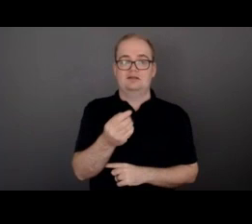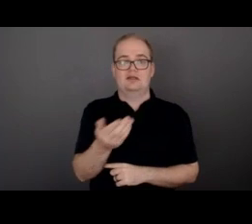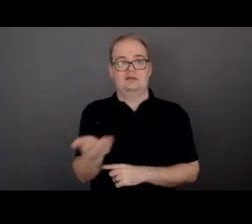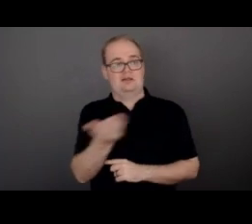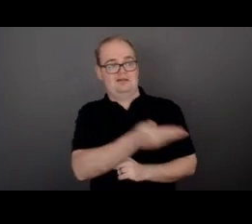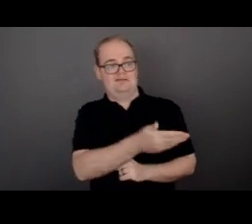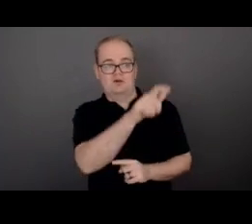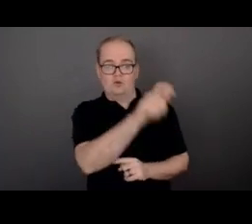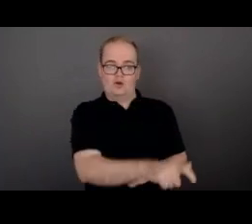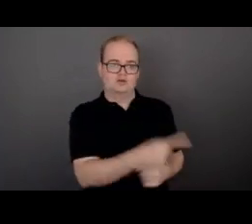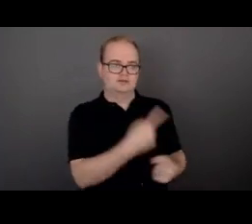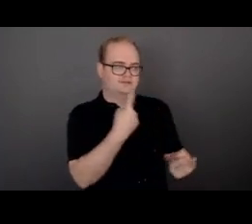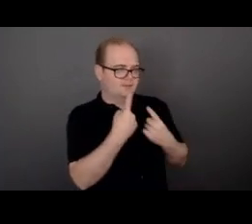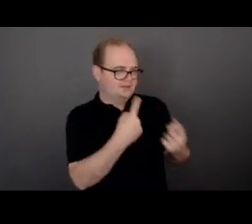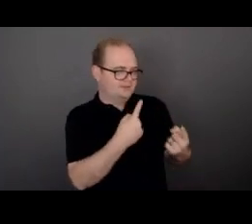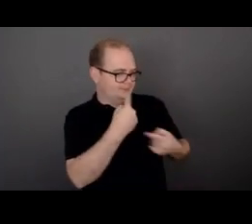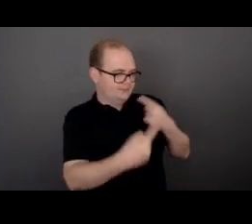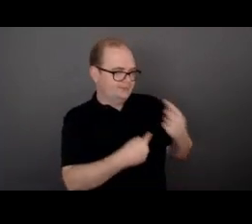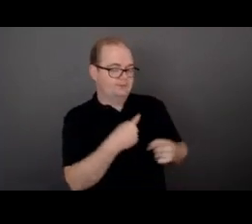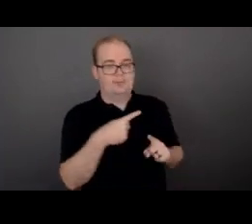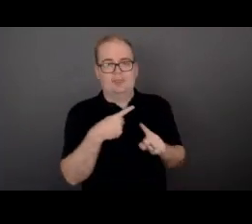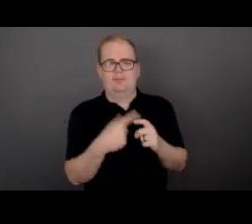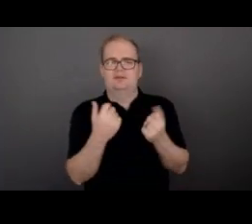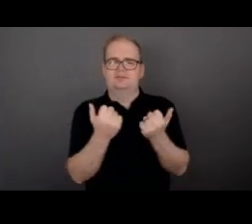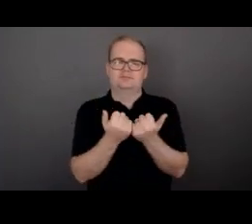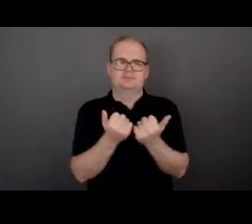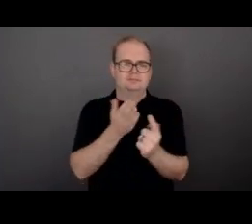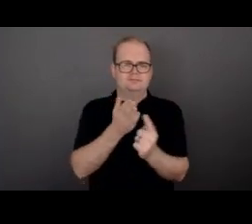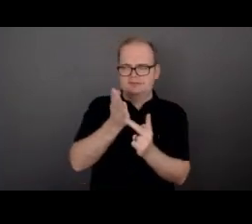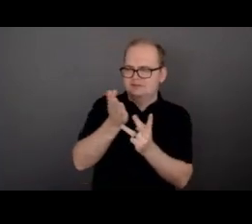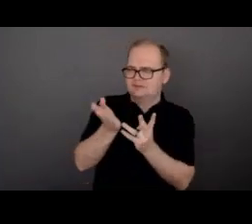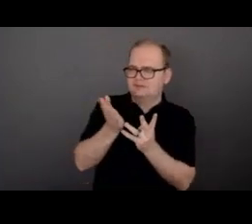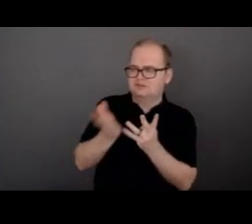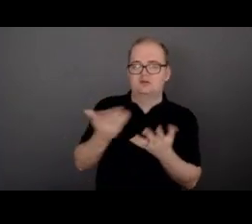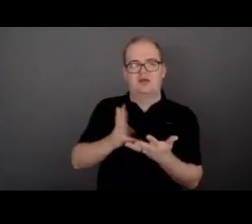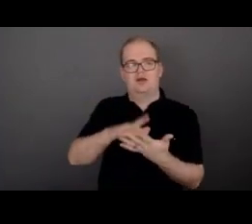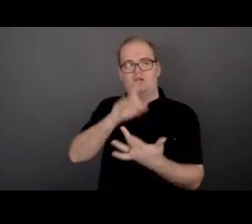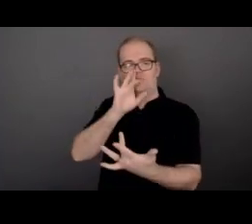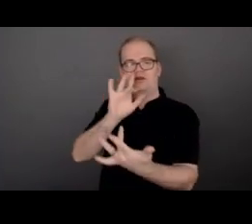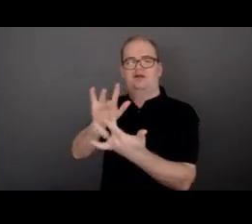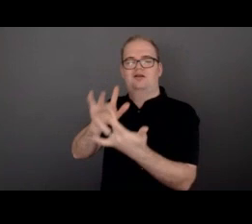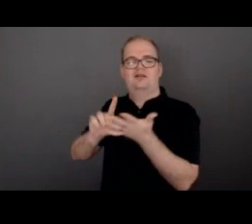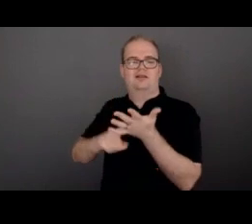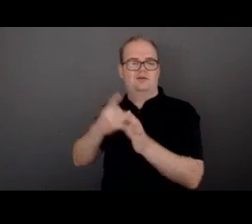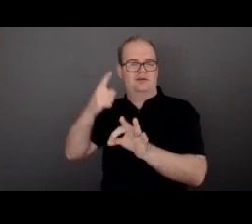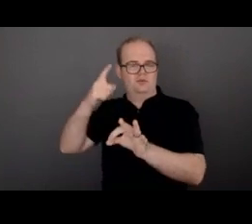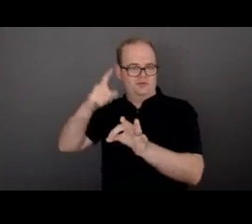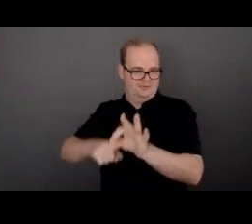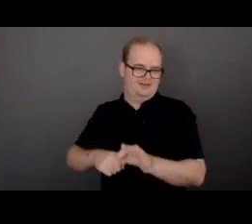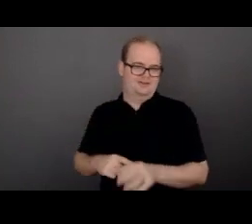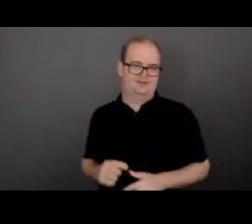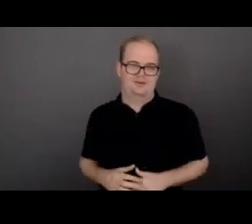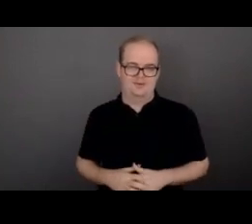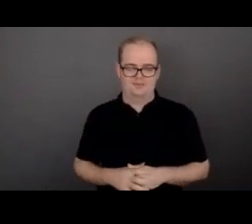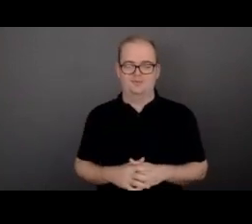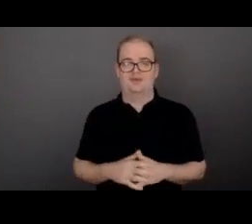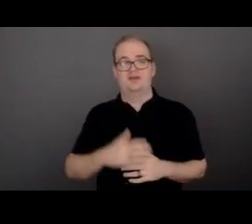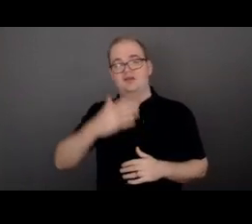And that there are multiple ways that clients can reach Legal Aid Queensland for advice and help, in person, by phone, et cetera.